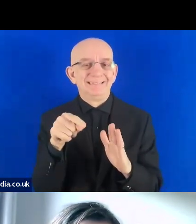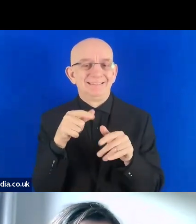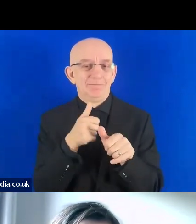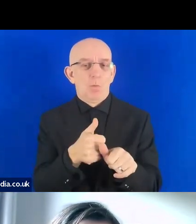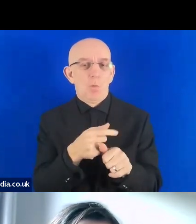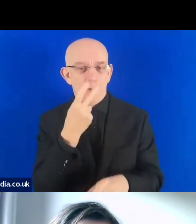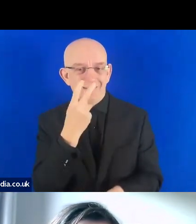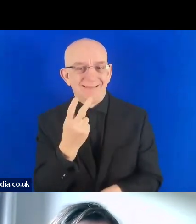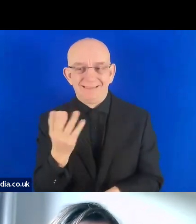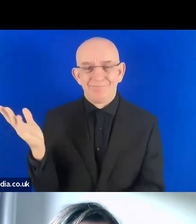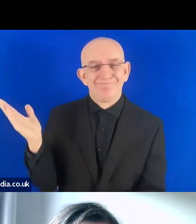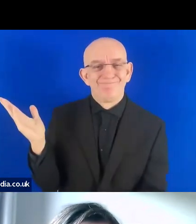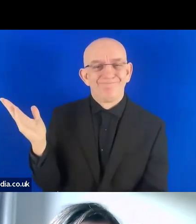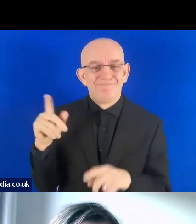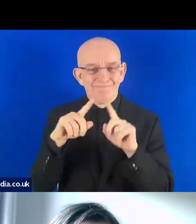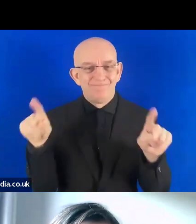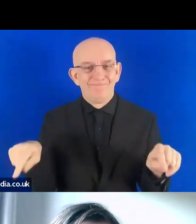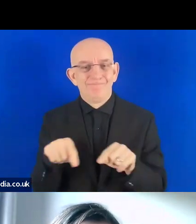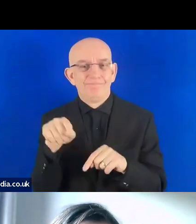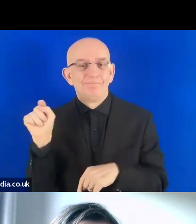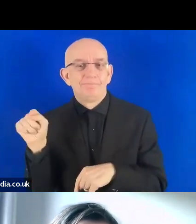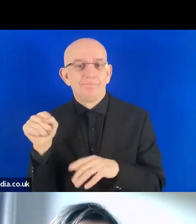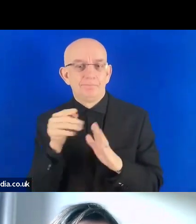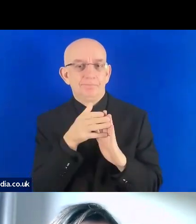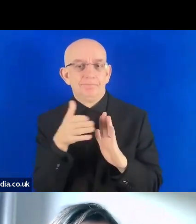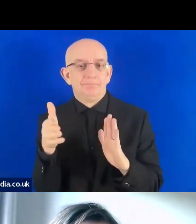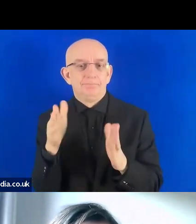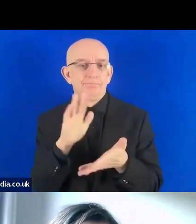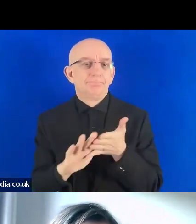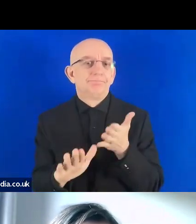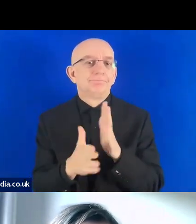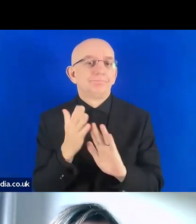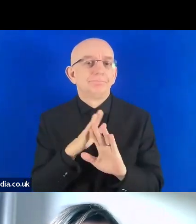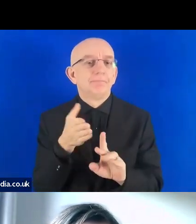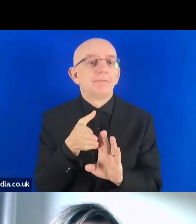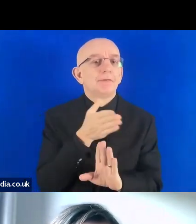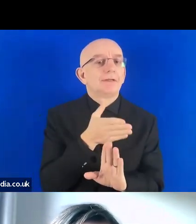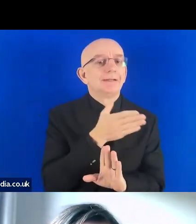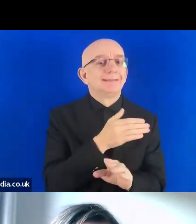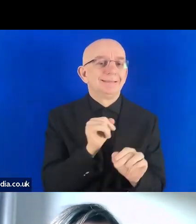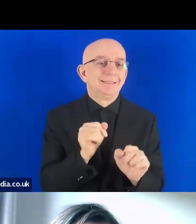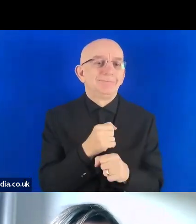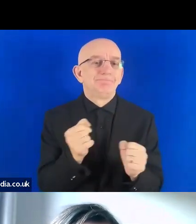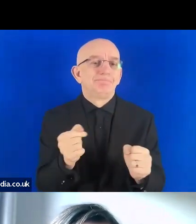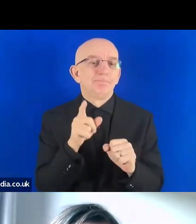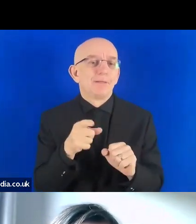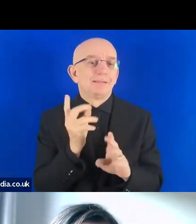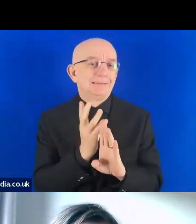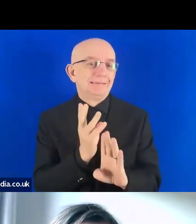just that you can access the fast track, immigration line. But it doesn't mean that you will not be able to pass through immigration.